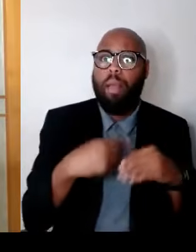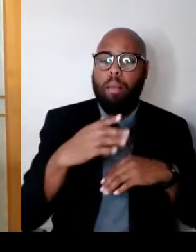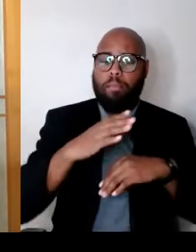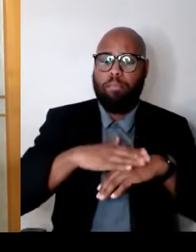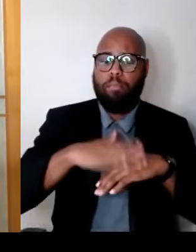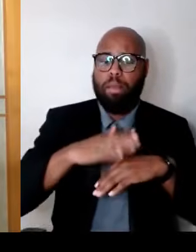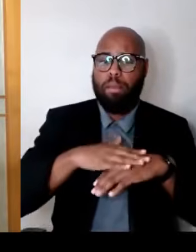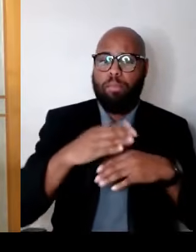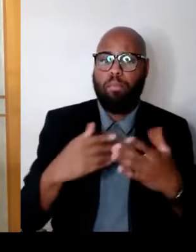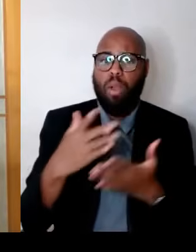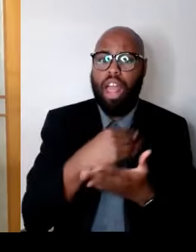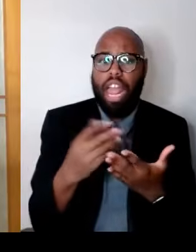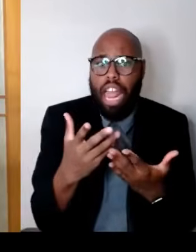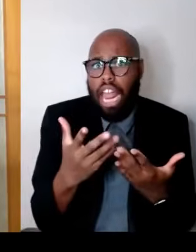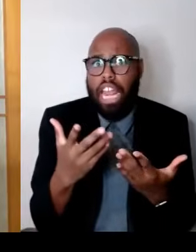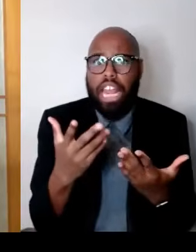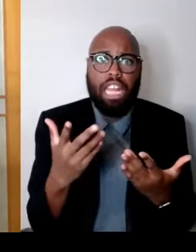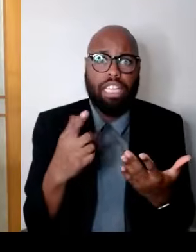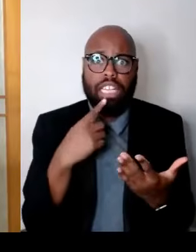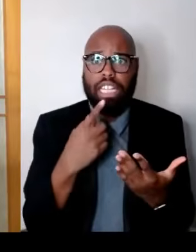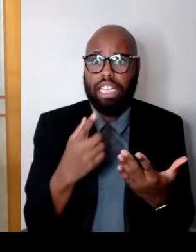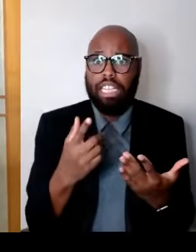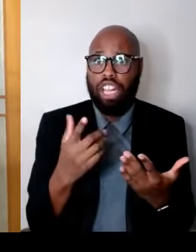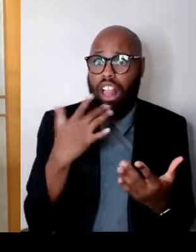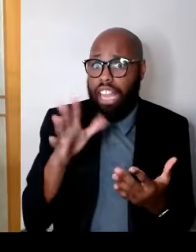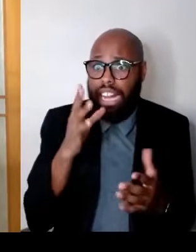You have a job."? So we need to understand those